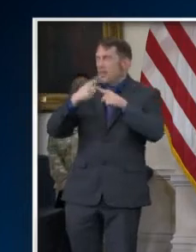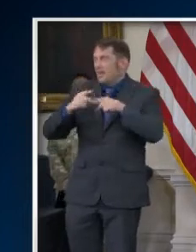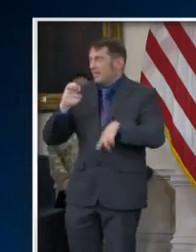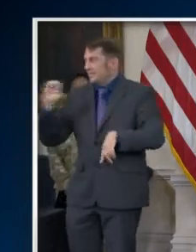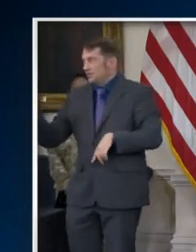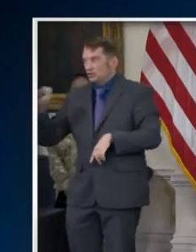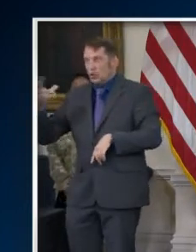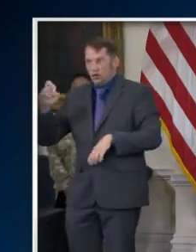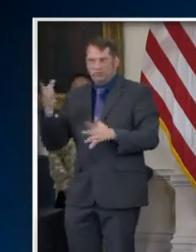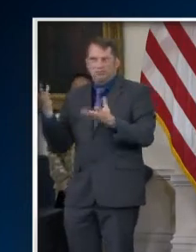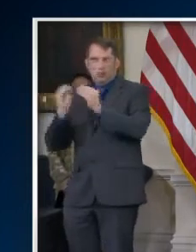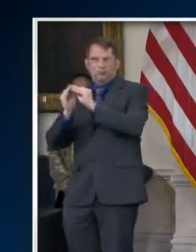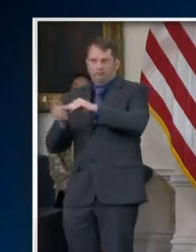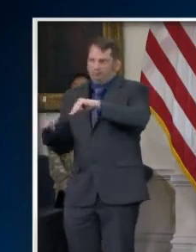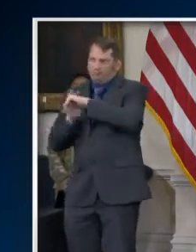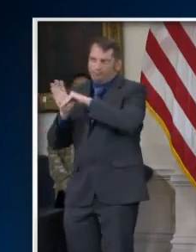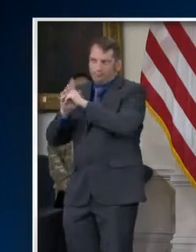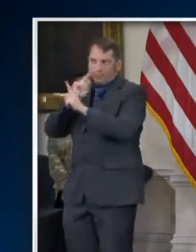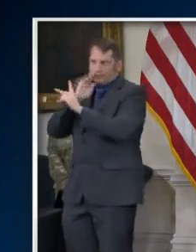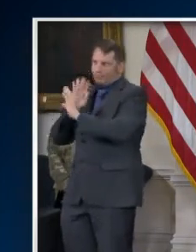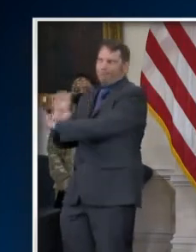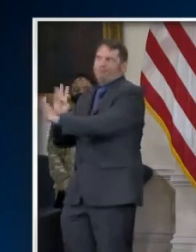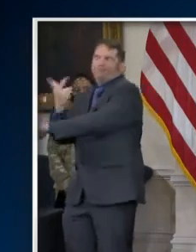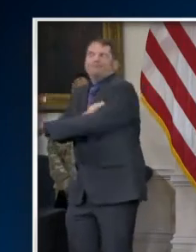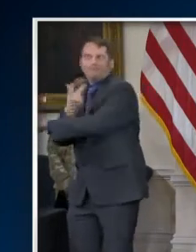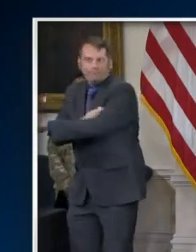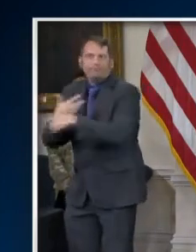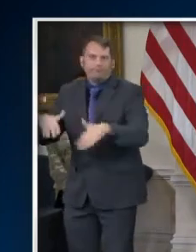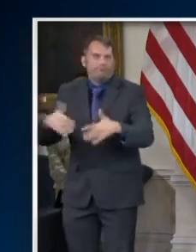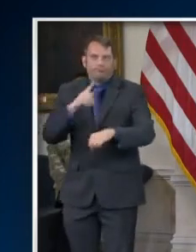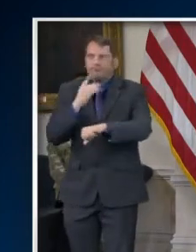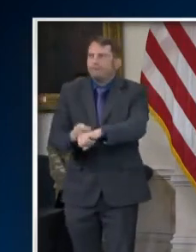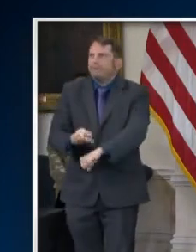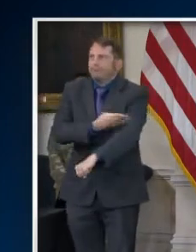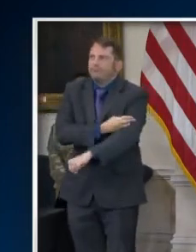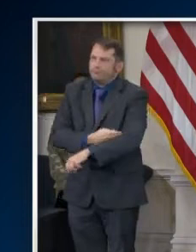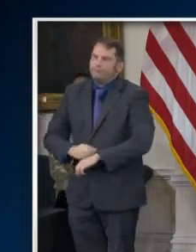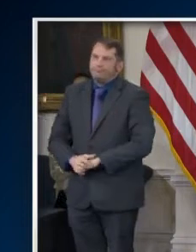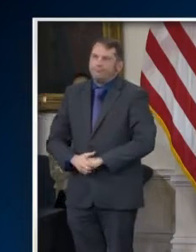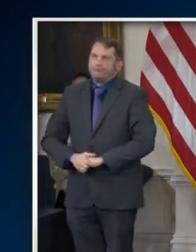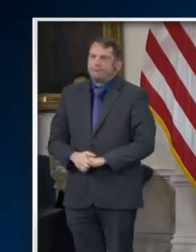AND T BANK STADIUM, WESTERN MARYLAND, AND EASTERN’S --